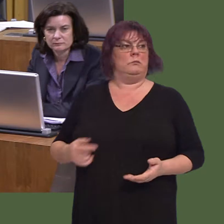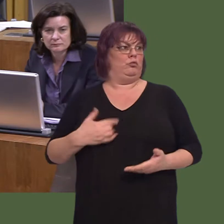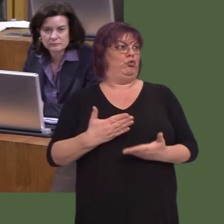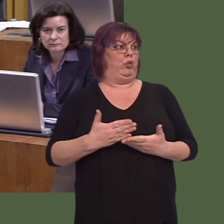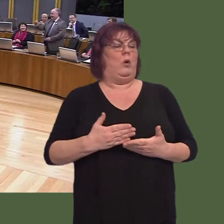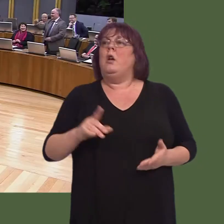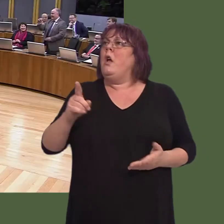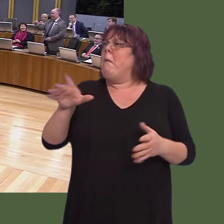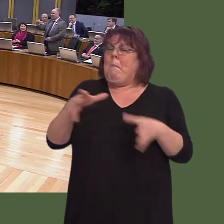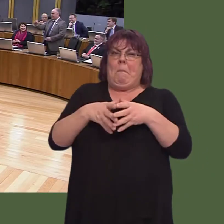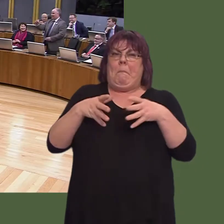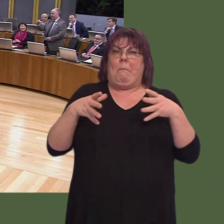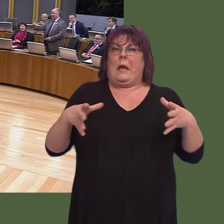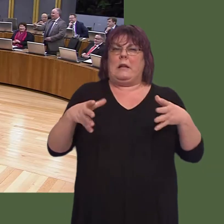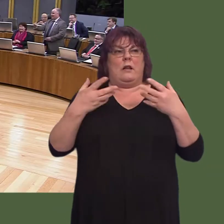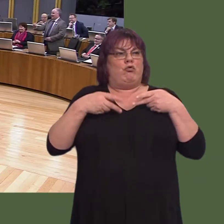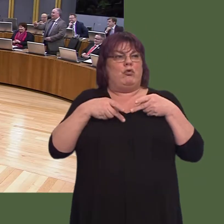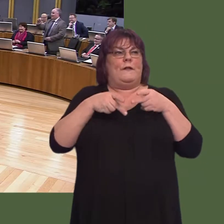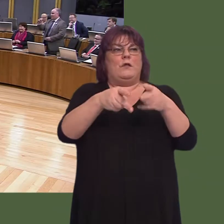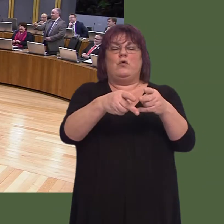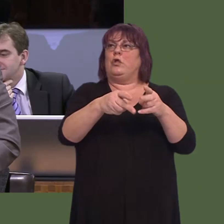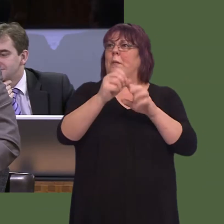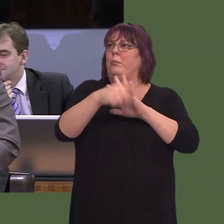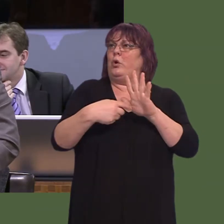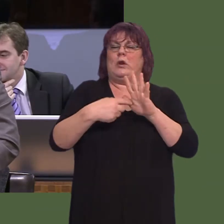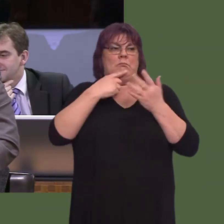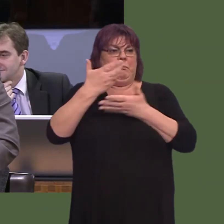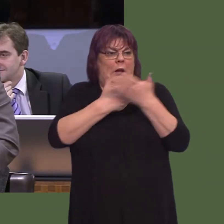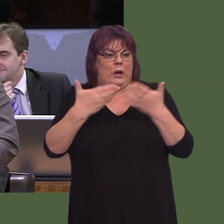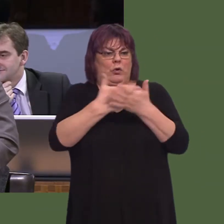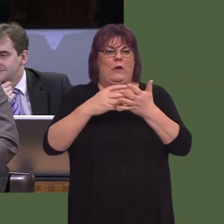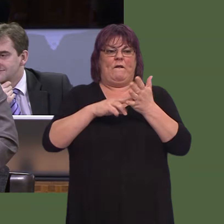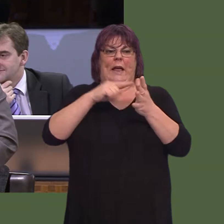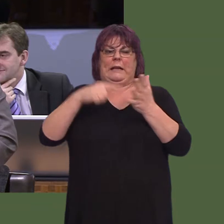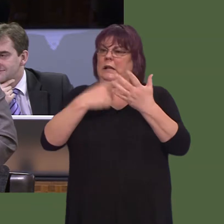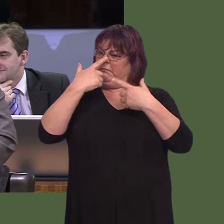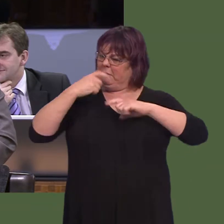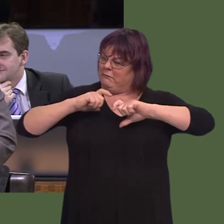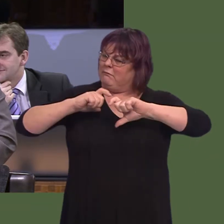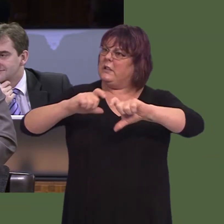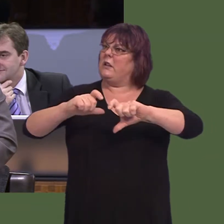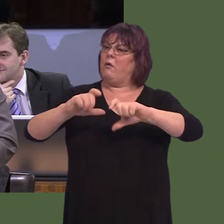This is your biggest infrastructure project. The negotiations around VAT are still ongoing.